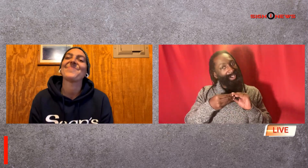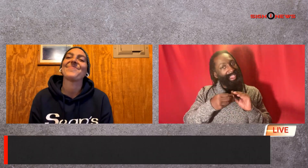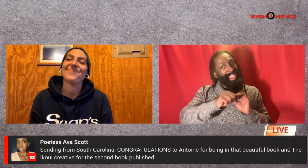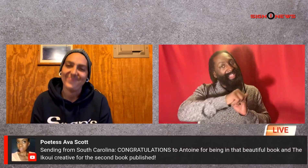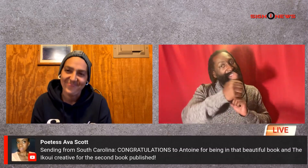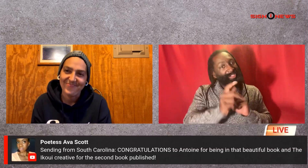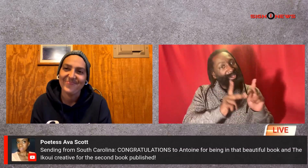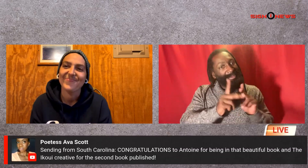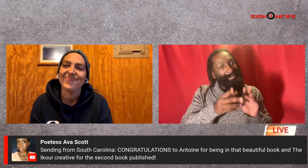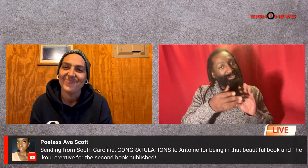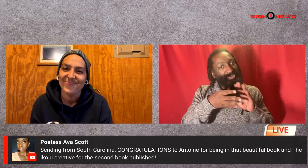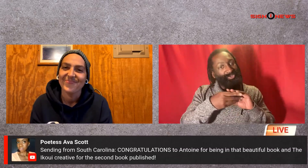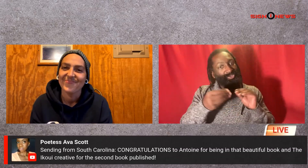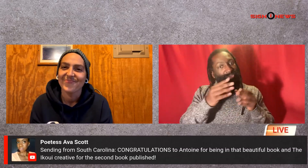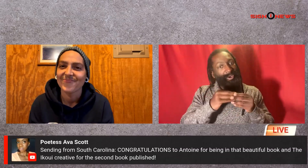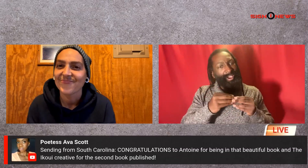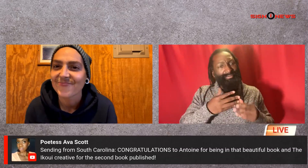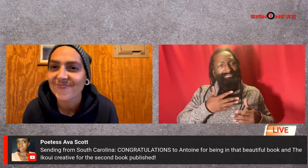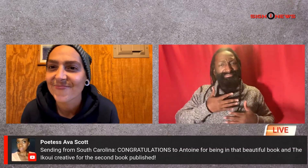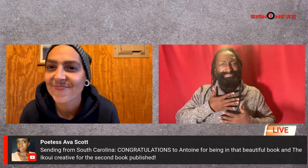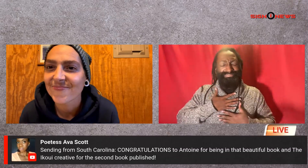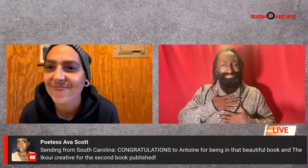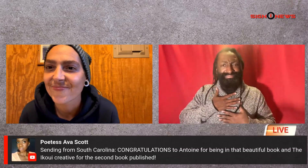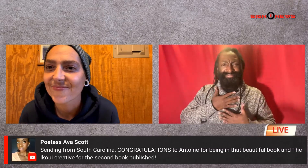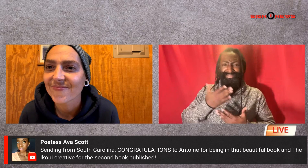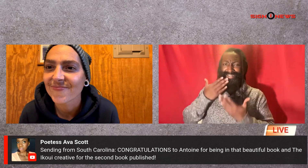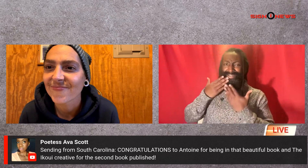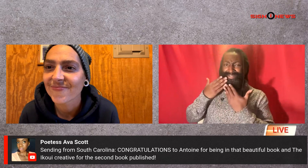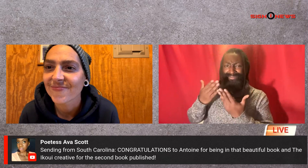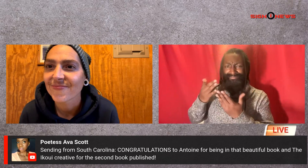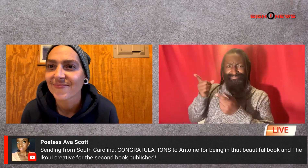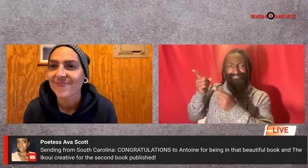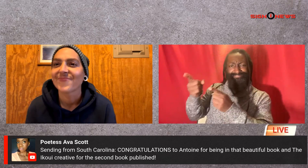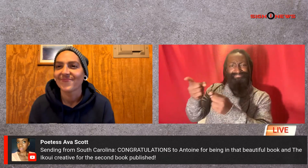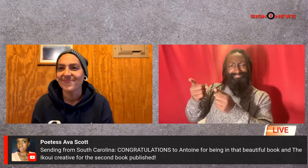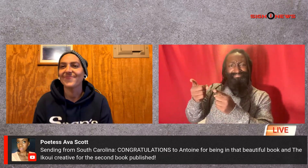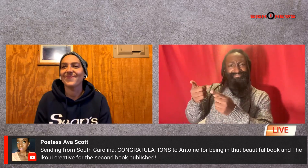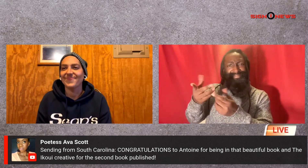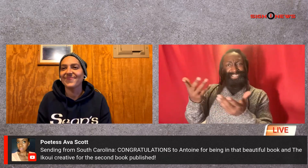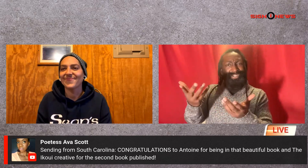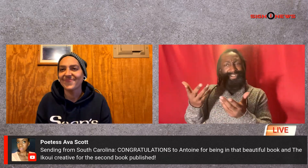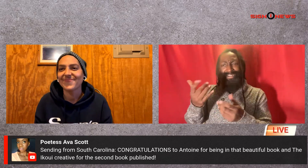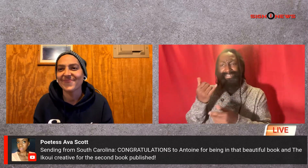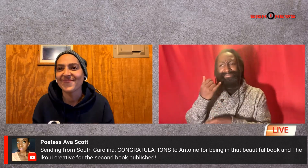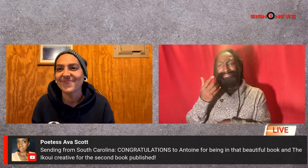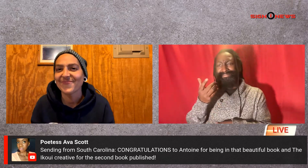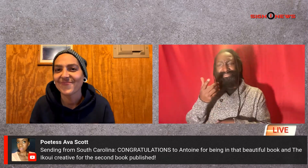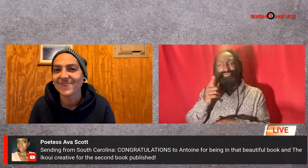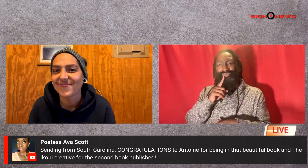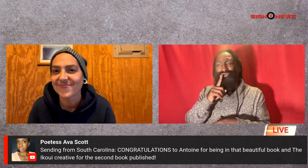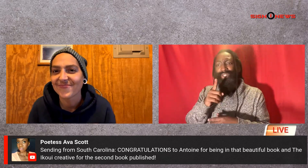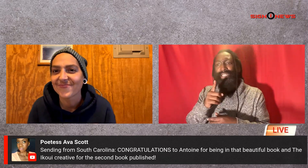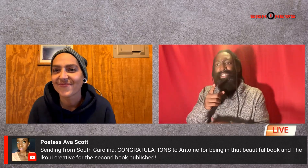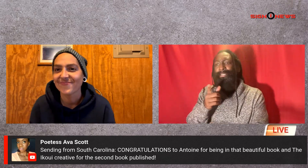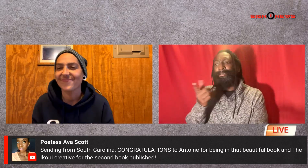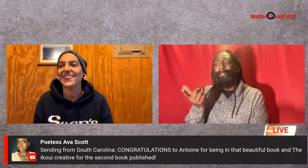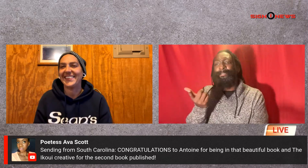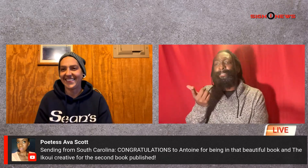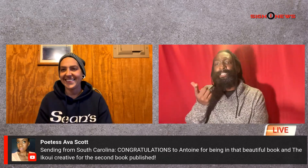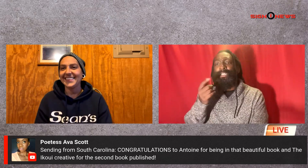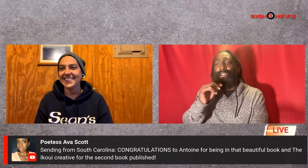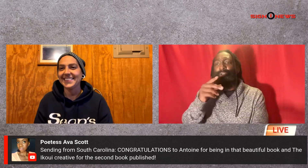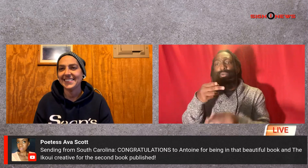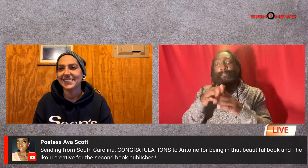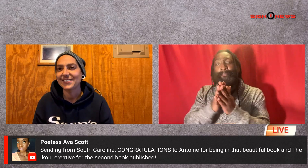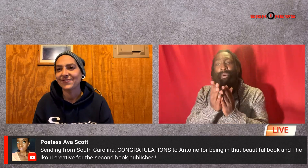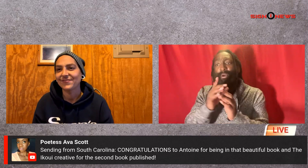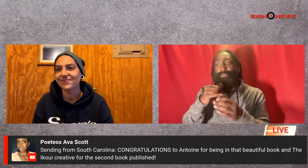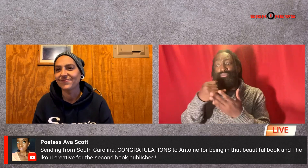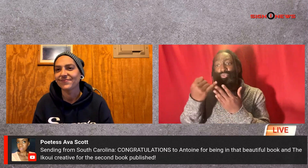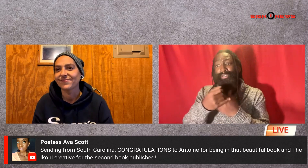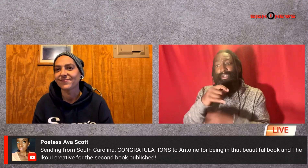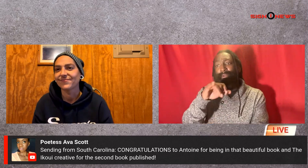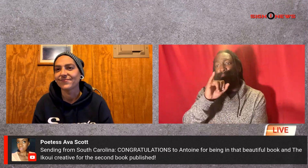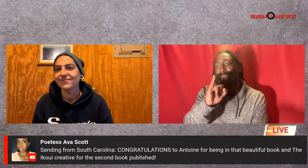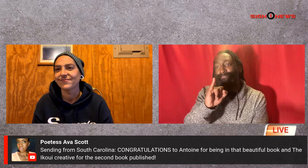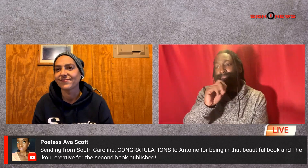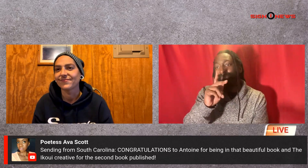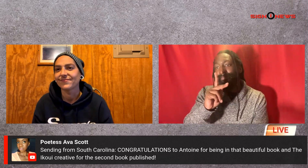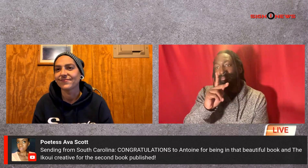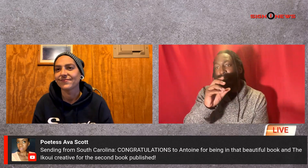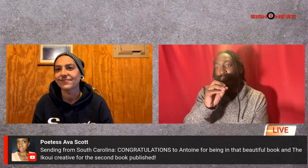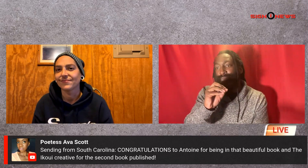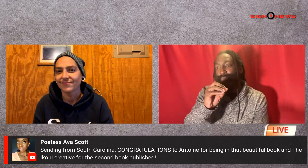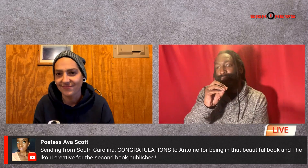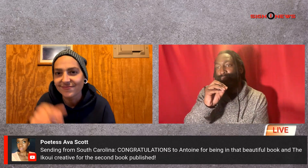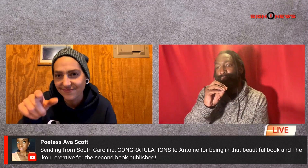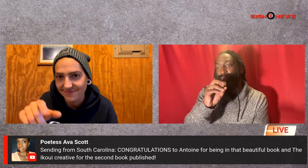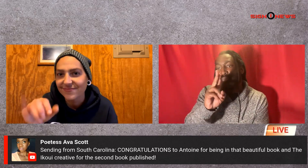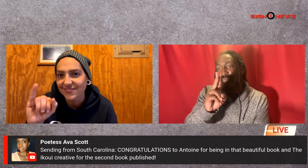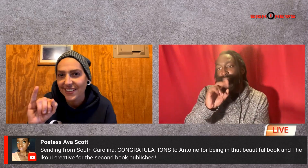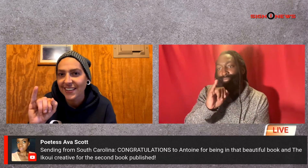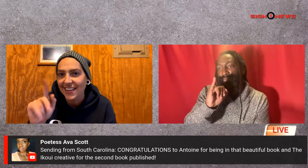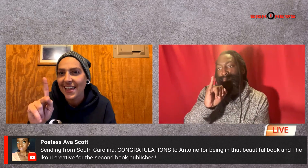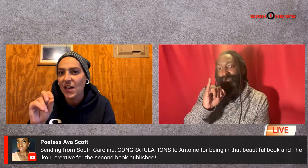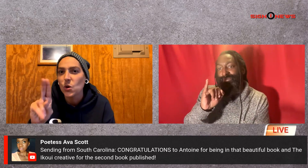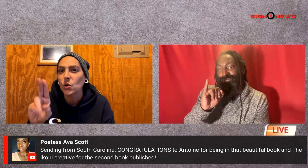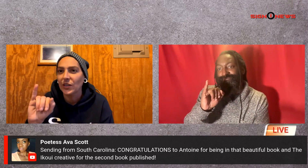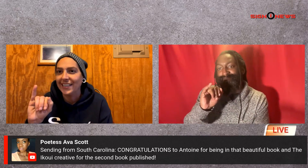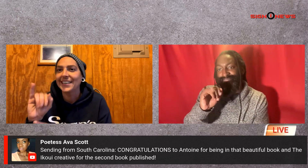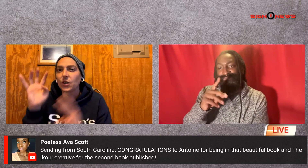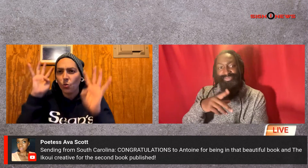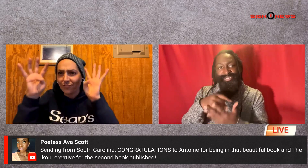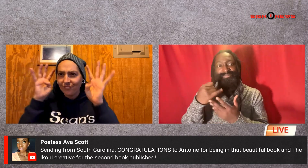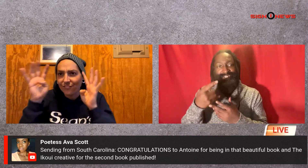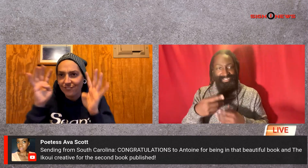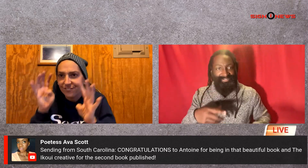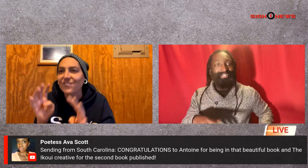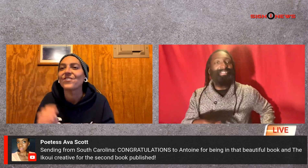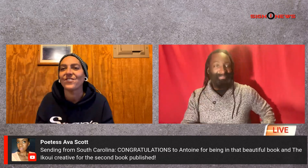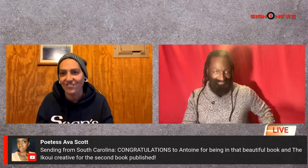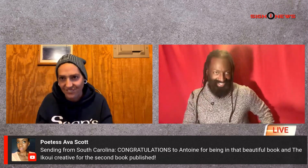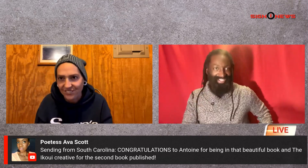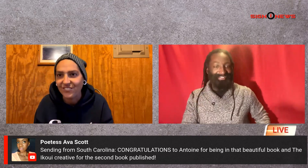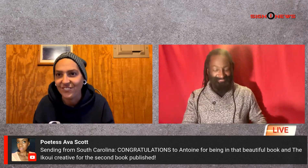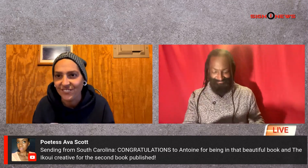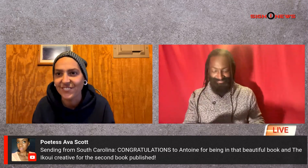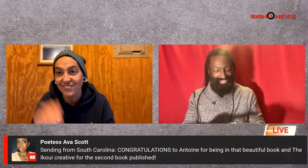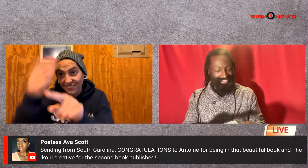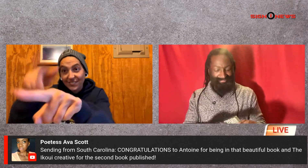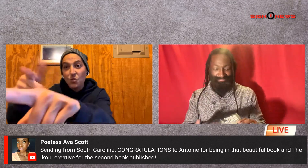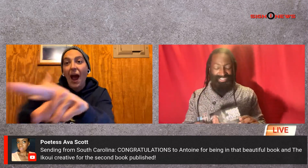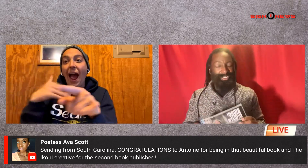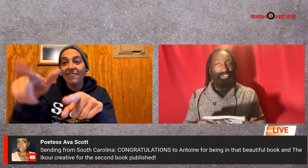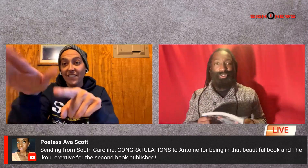my story in the book and I thank her for that the book project is from Ikouii creative you